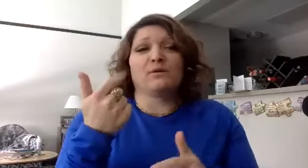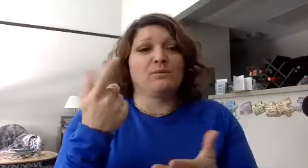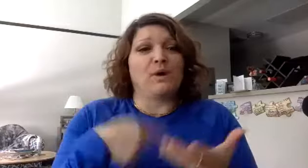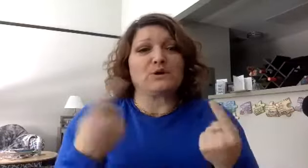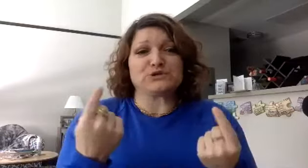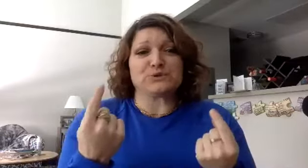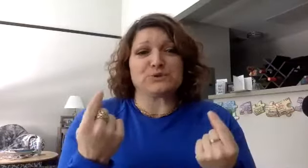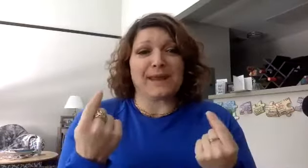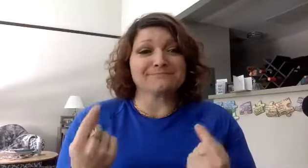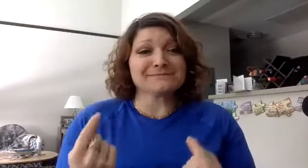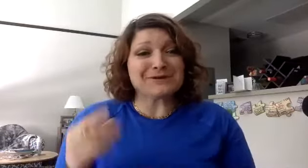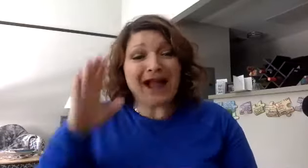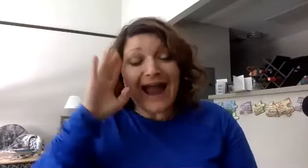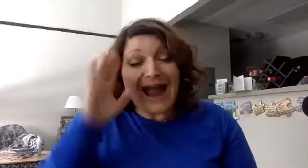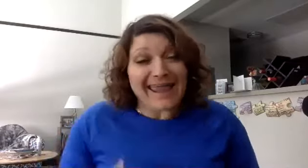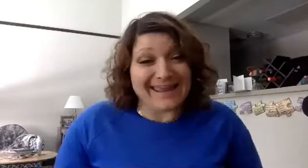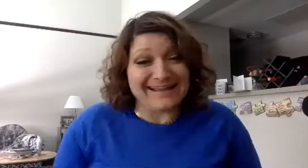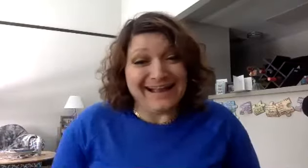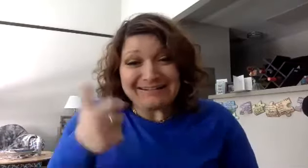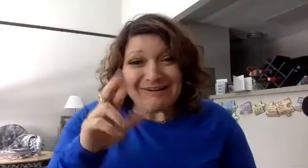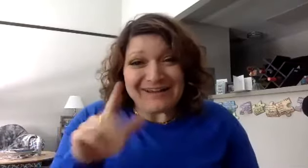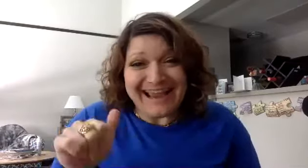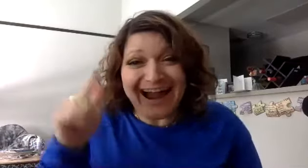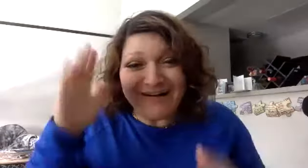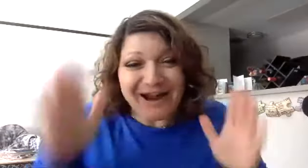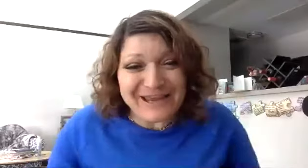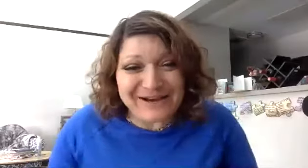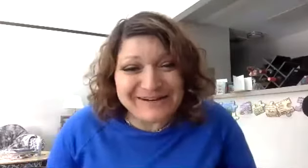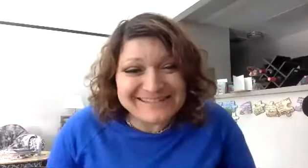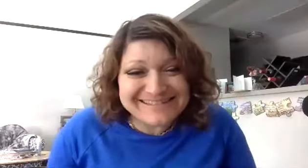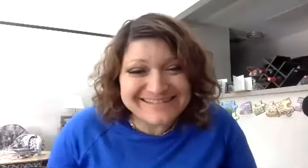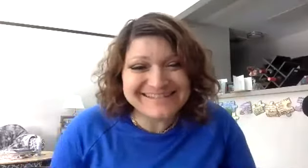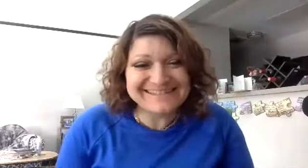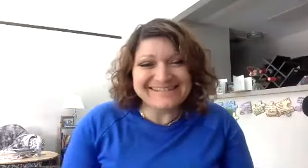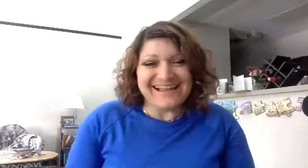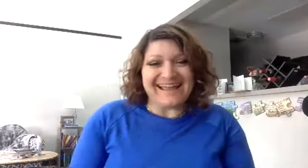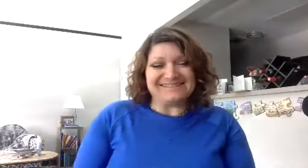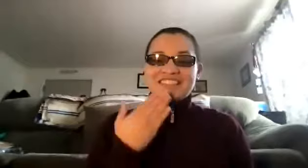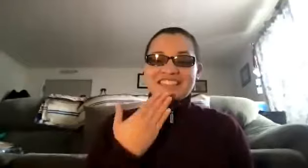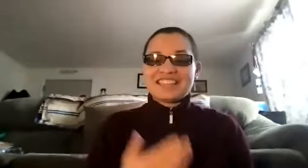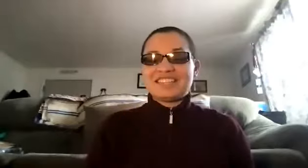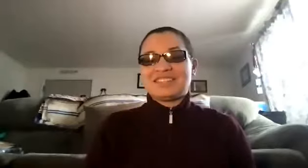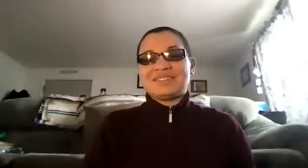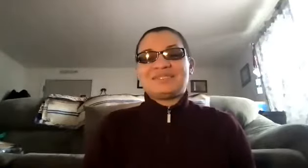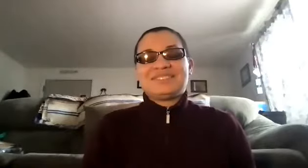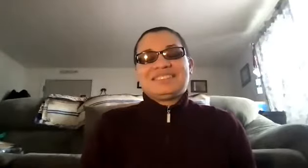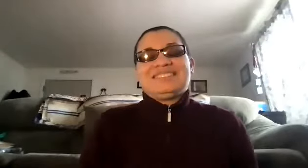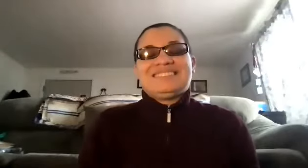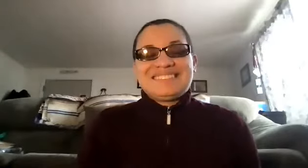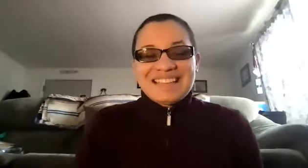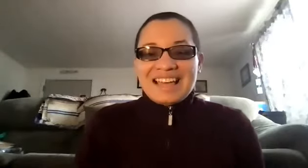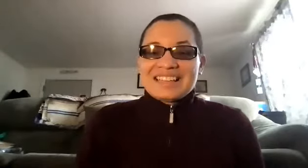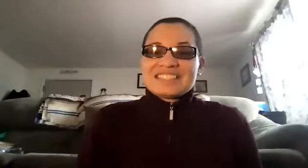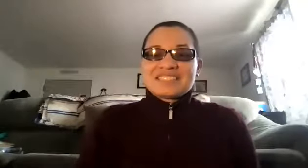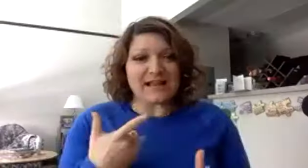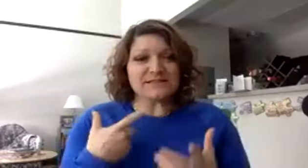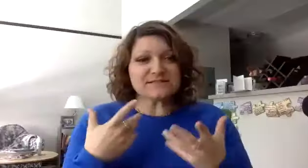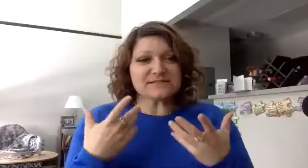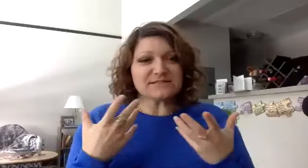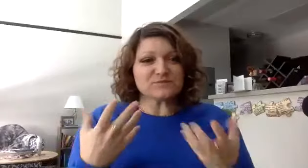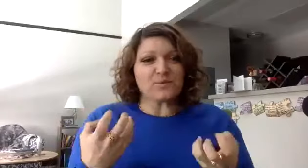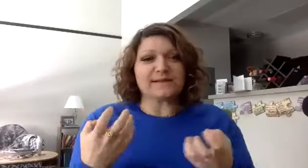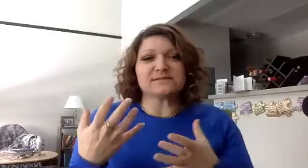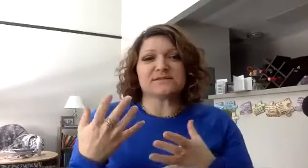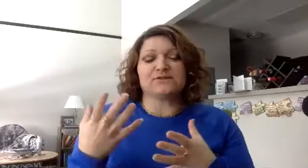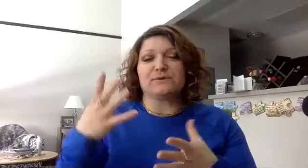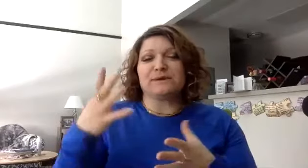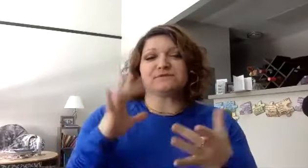what we're doing. So hi gloria how are you? i'm good thank you. Oh good i just wanted to you know